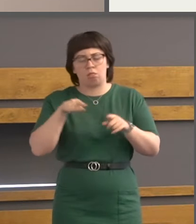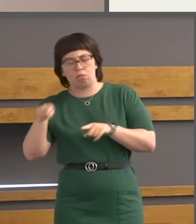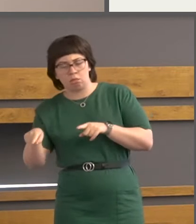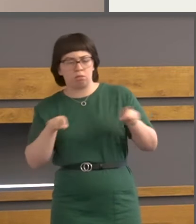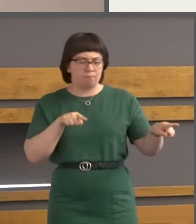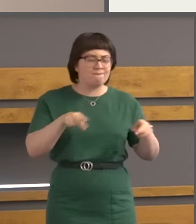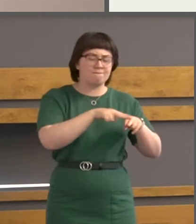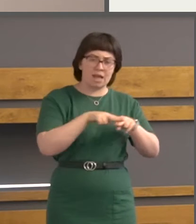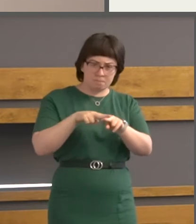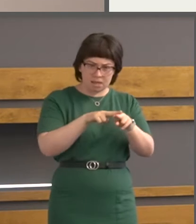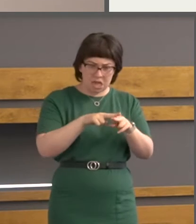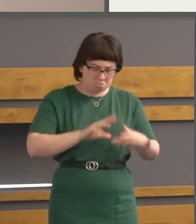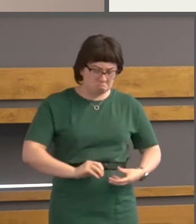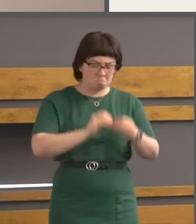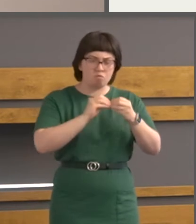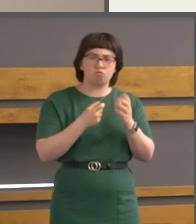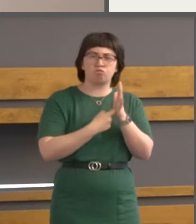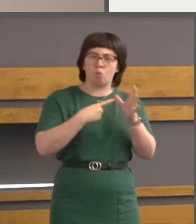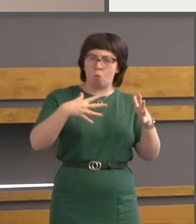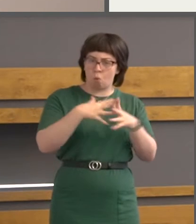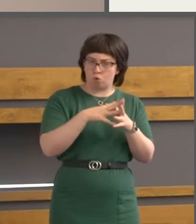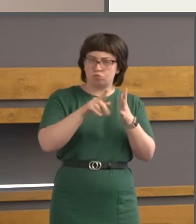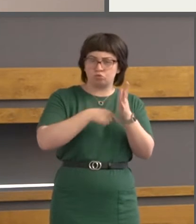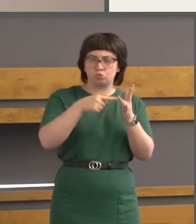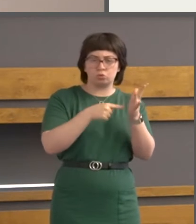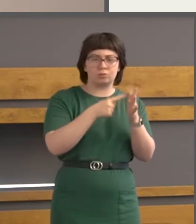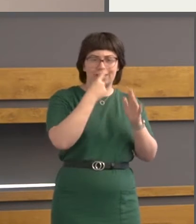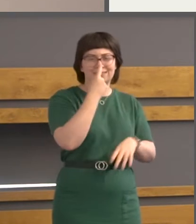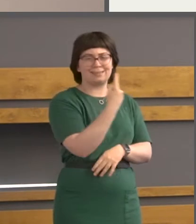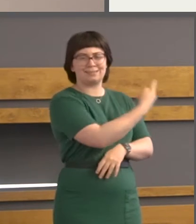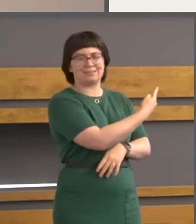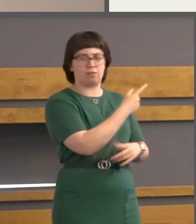in cultivating raw jute, as we can see in that one photograph that I showed,